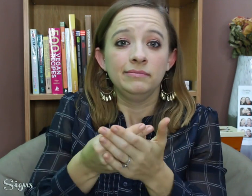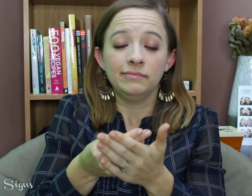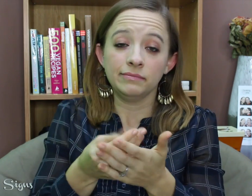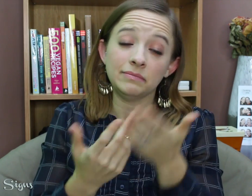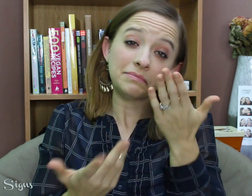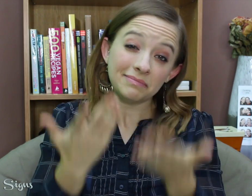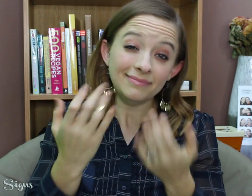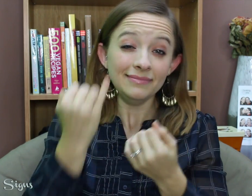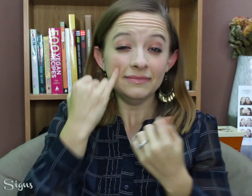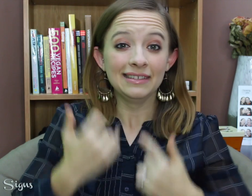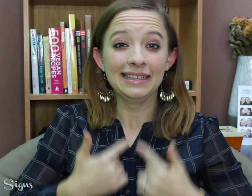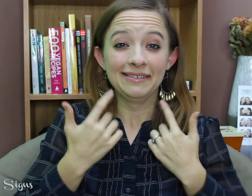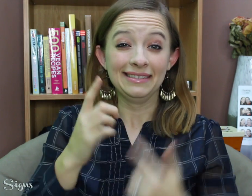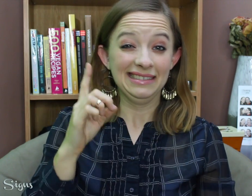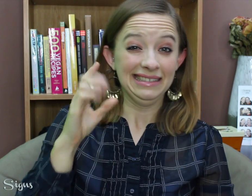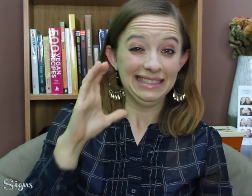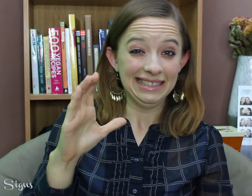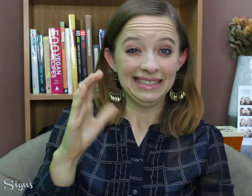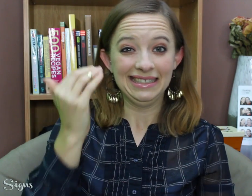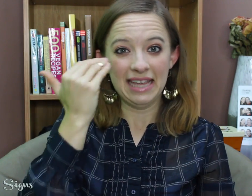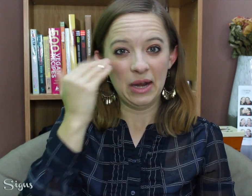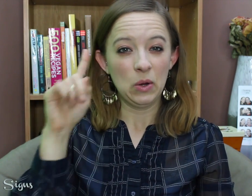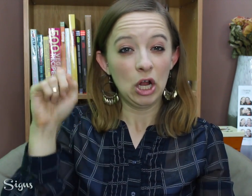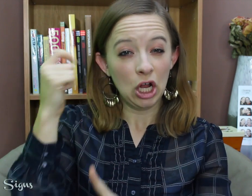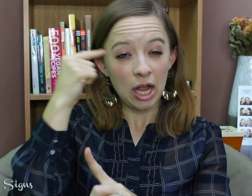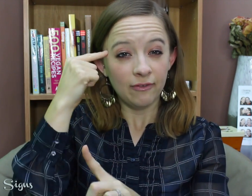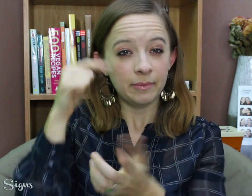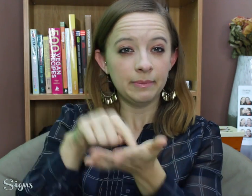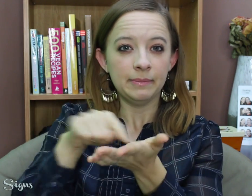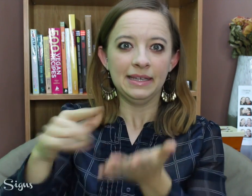gonna make a ton of money. Maybe I guess if you live in like DC